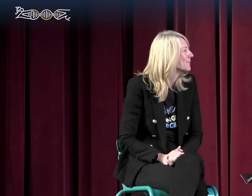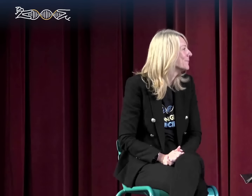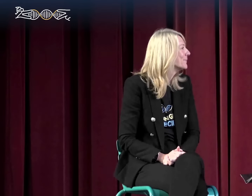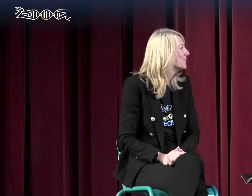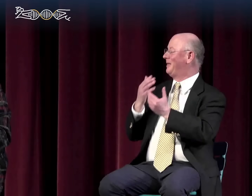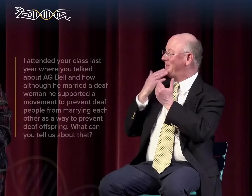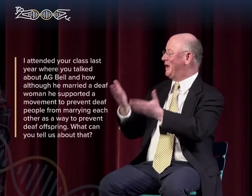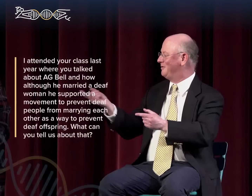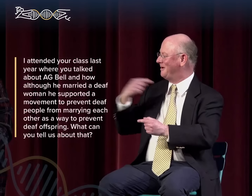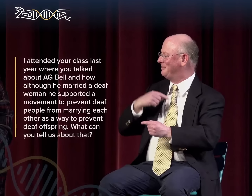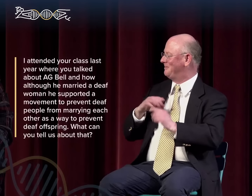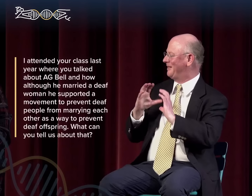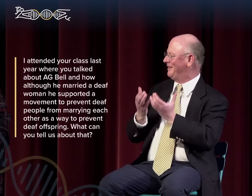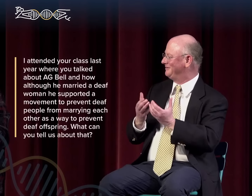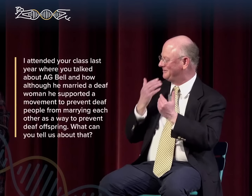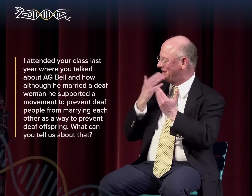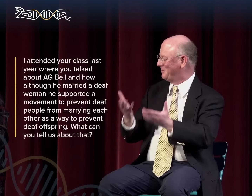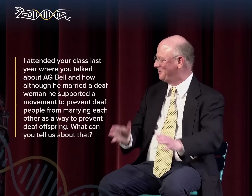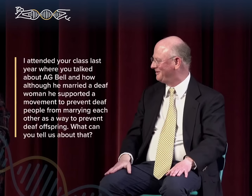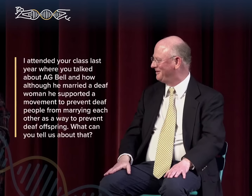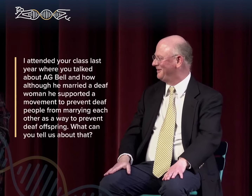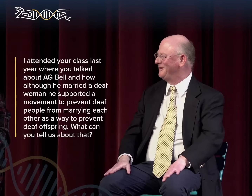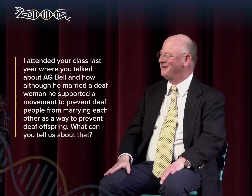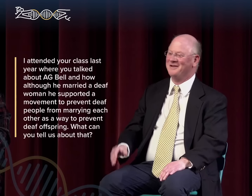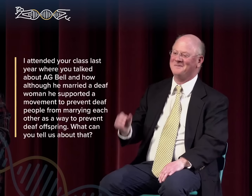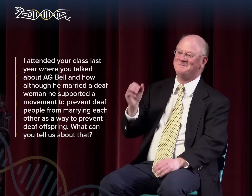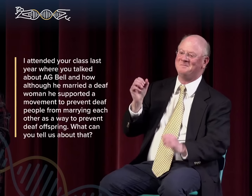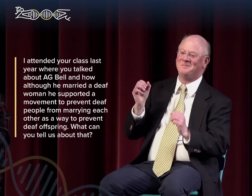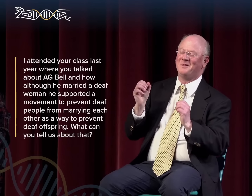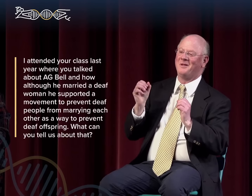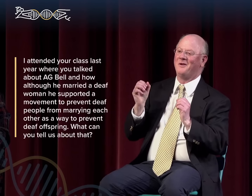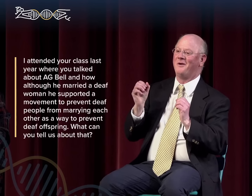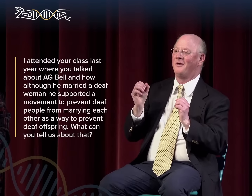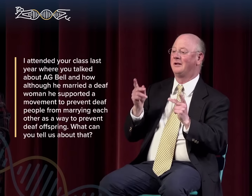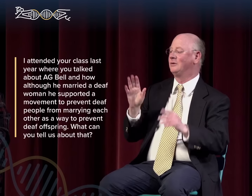Thank you for coming to my class, thank you.